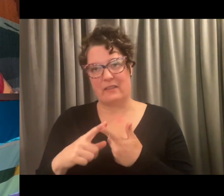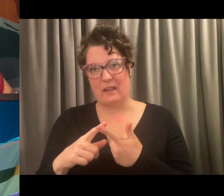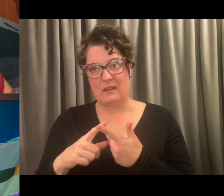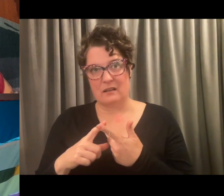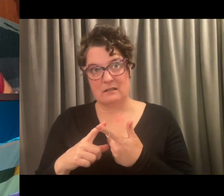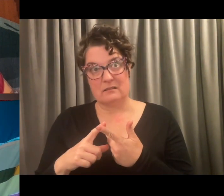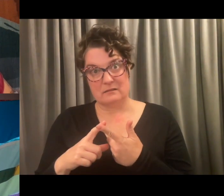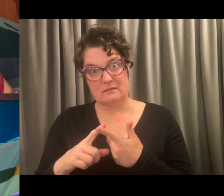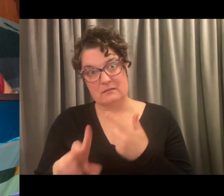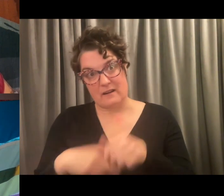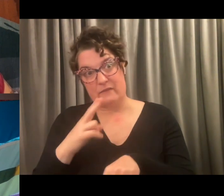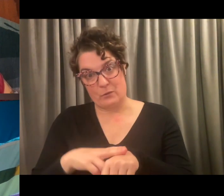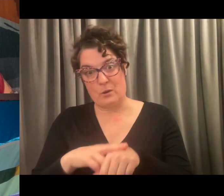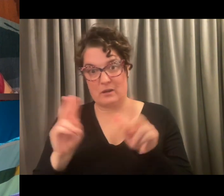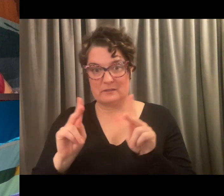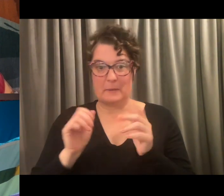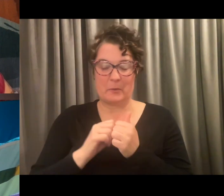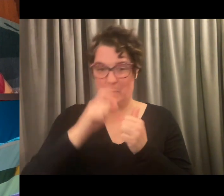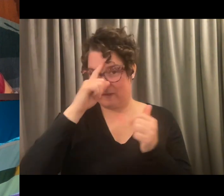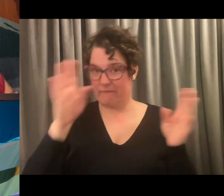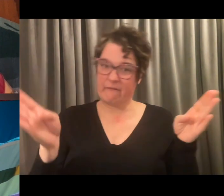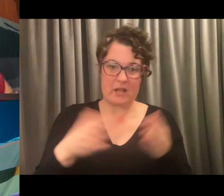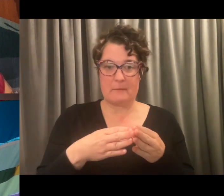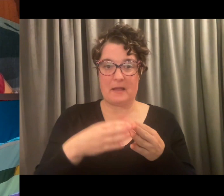they learn about this, it's, you know, then there's gonna be a backlash.